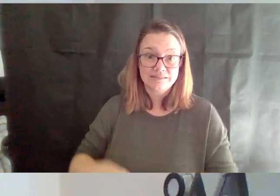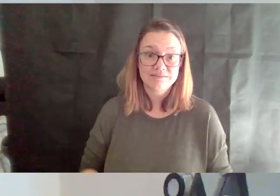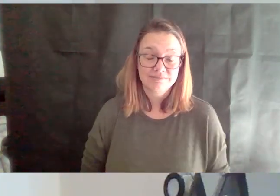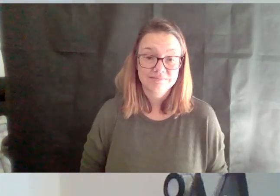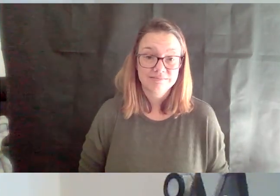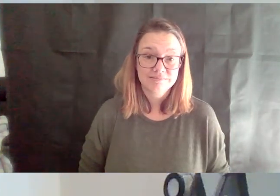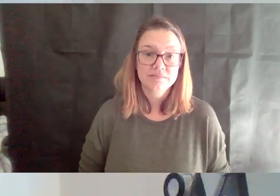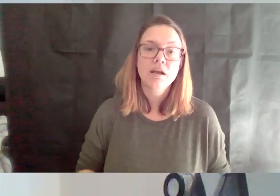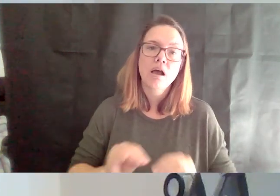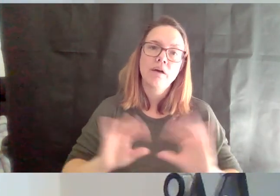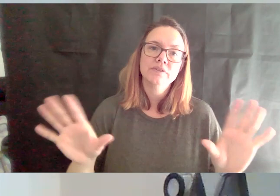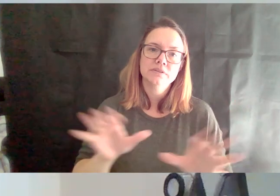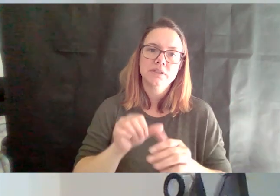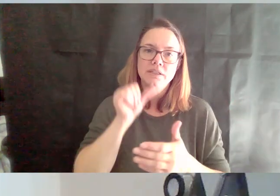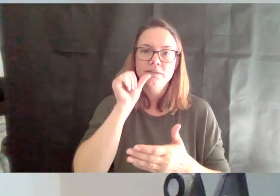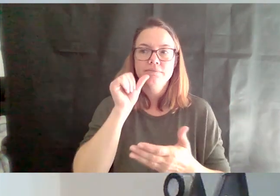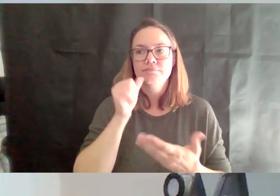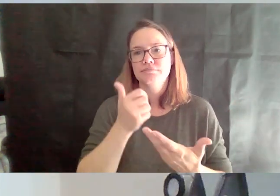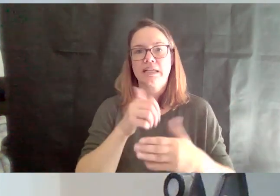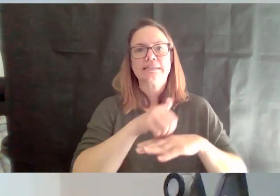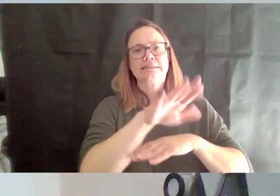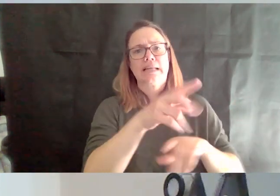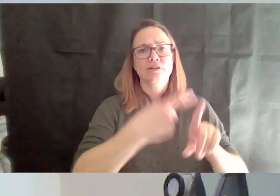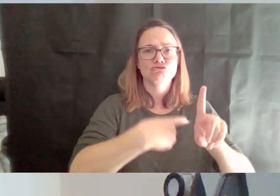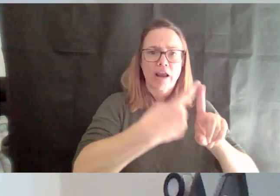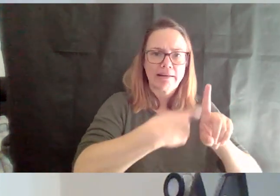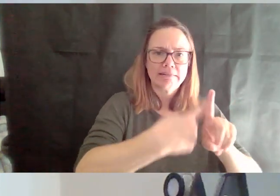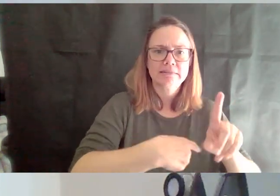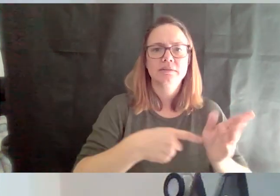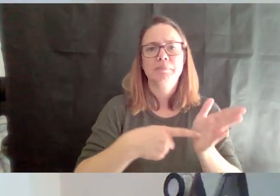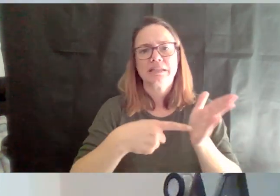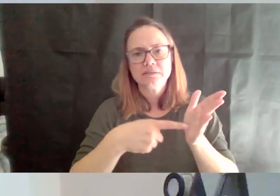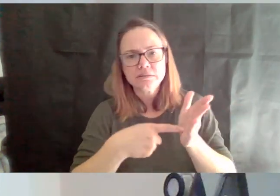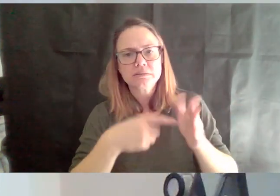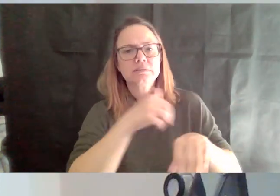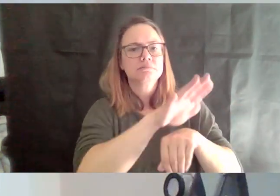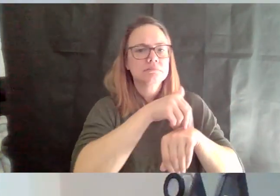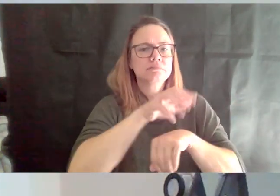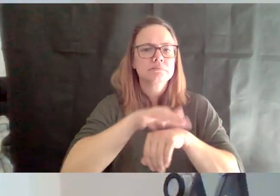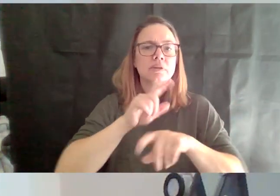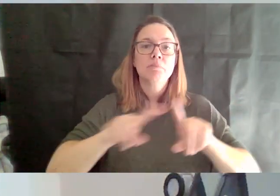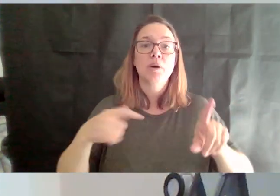I mean, obviously, we mail checks out to landlords and to pay bills and things like that, but we're relying on the post office